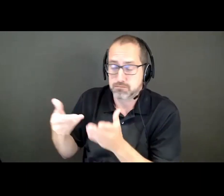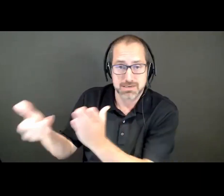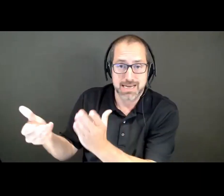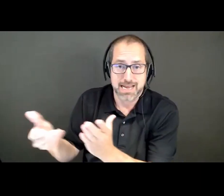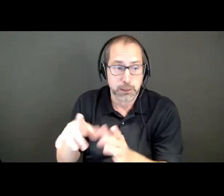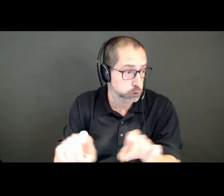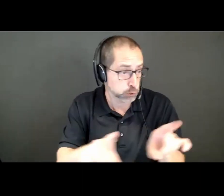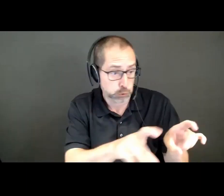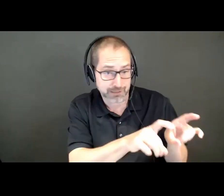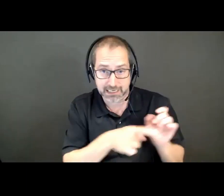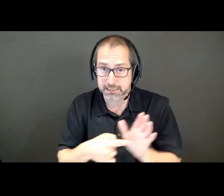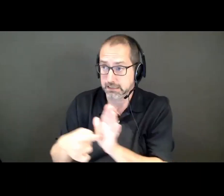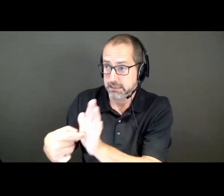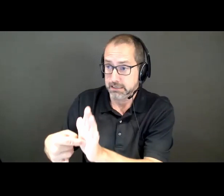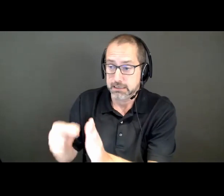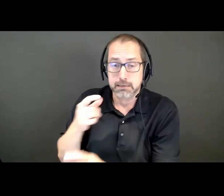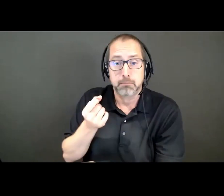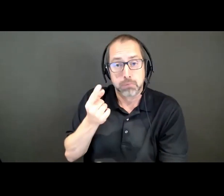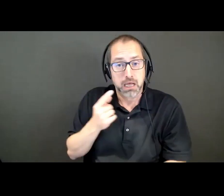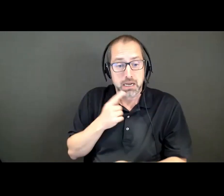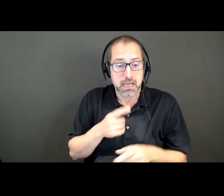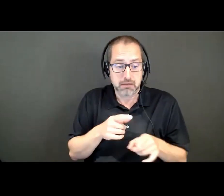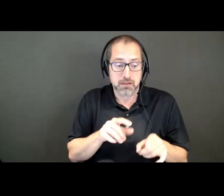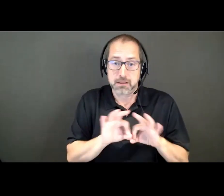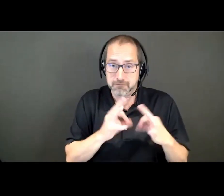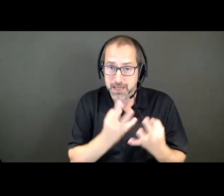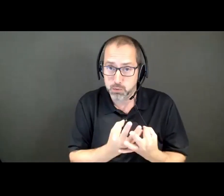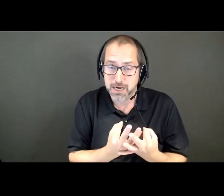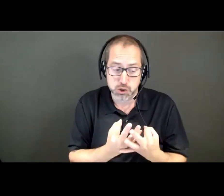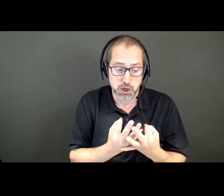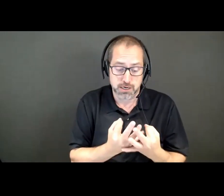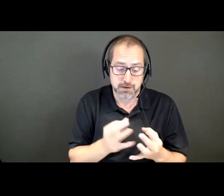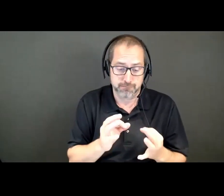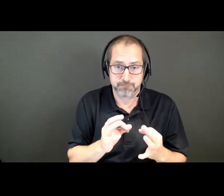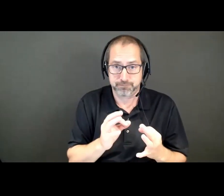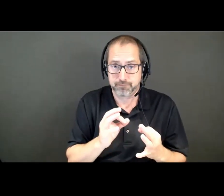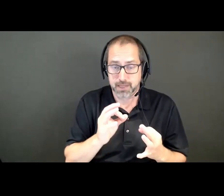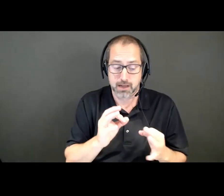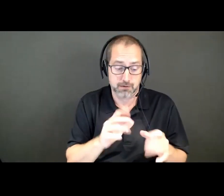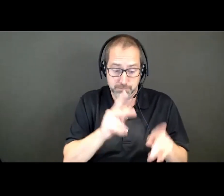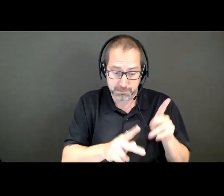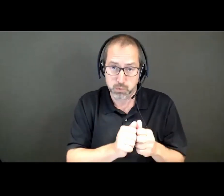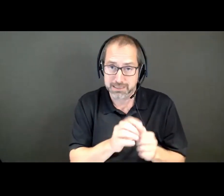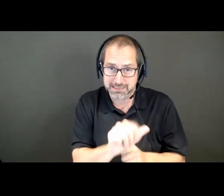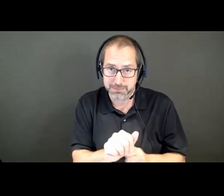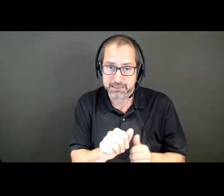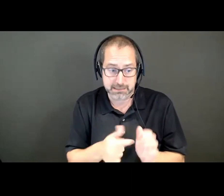the Togolese Africa Federation of People with Disability, but the aim will be the same. The